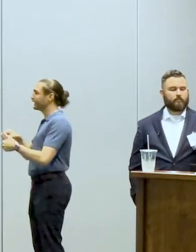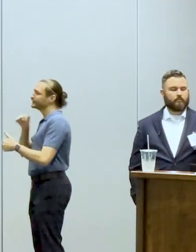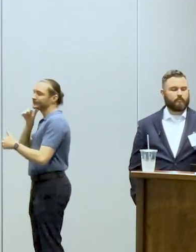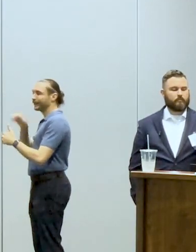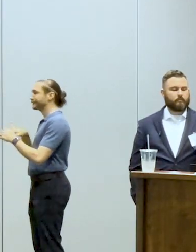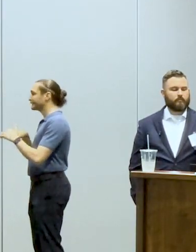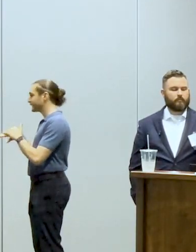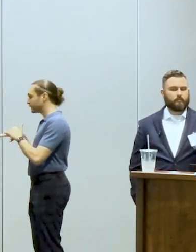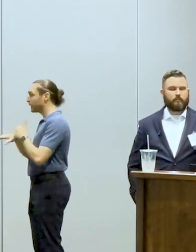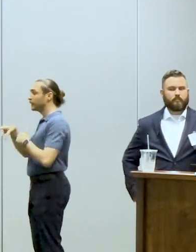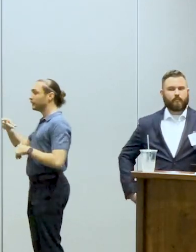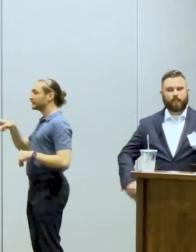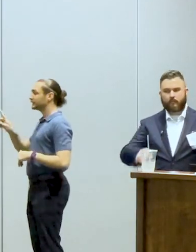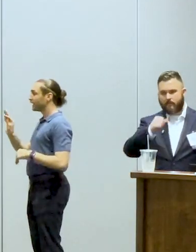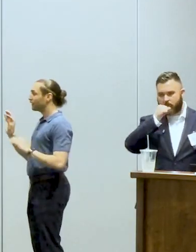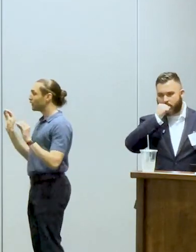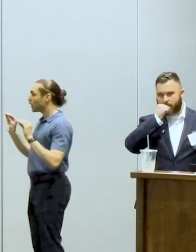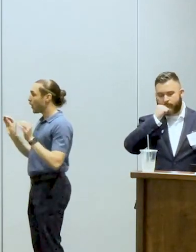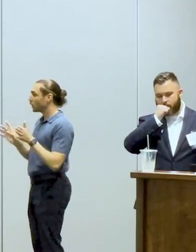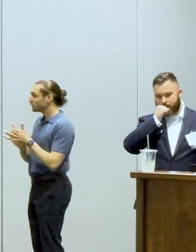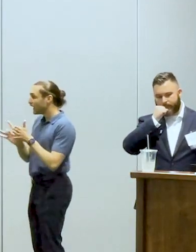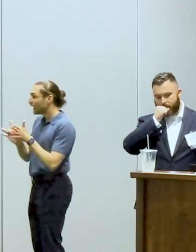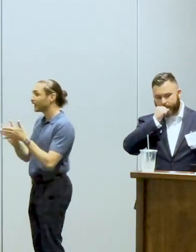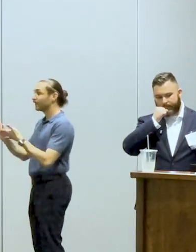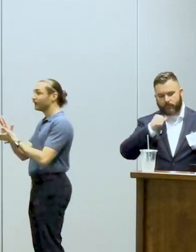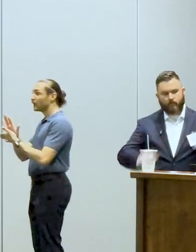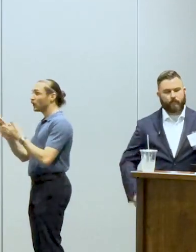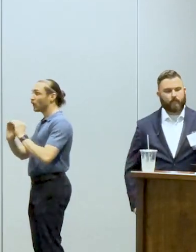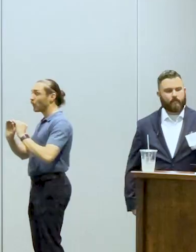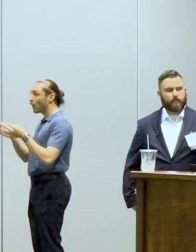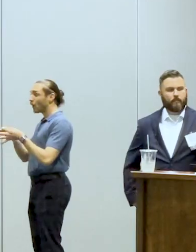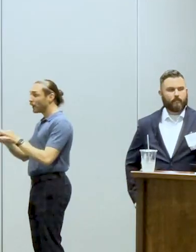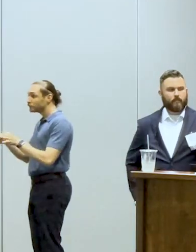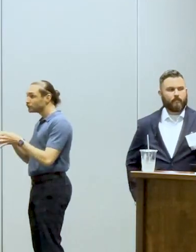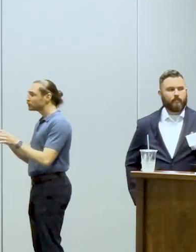without captions or prompts with ambiguous language. AI can